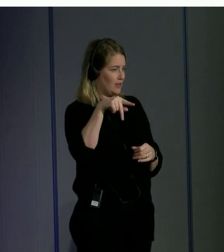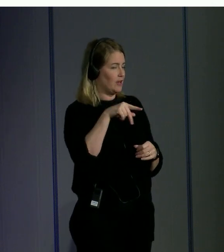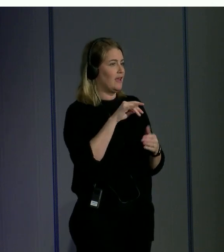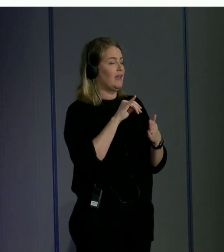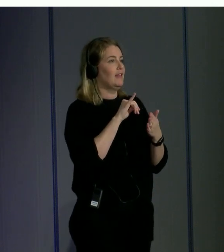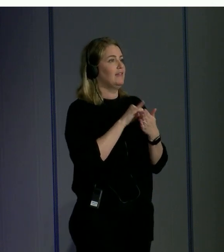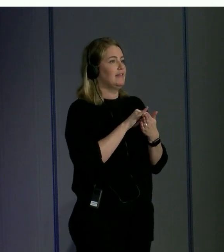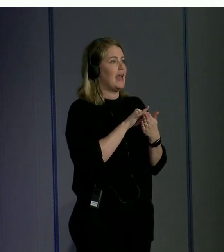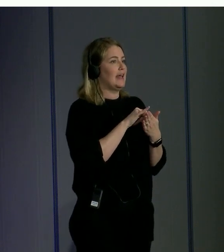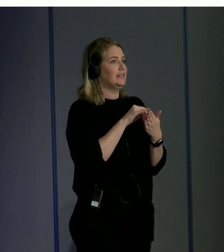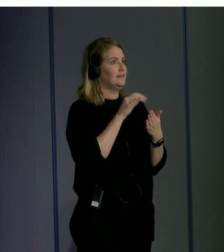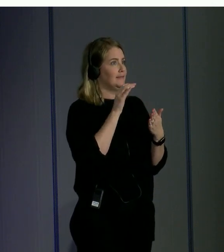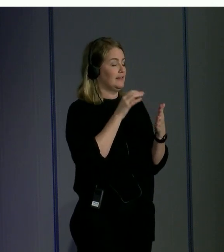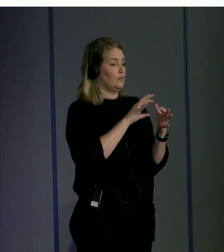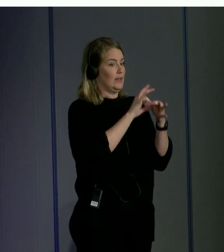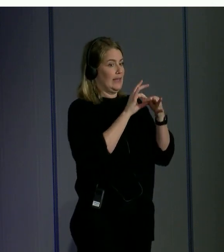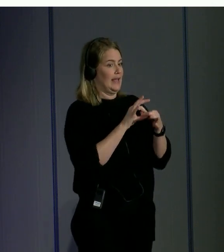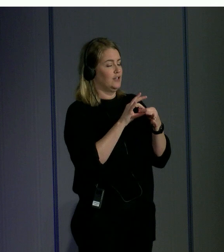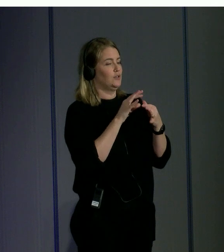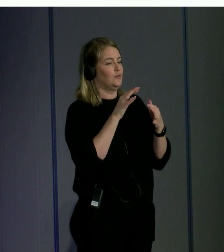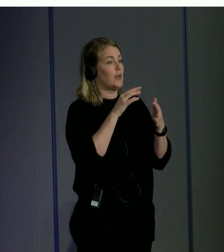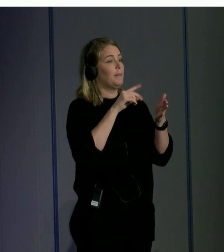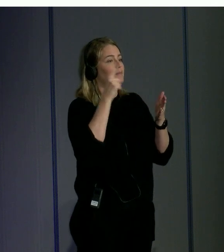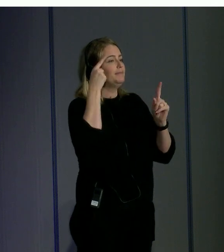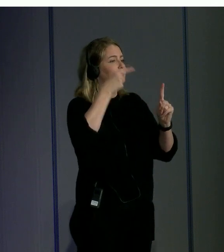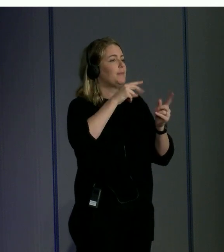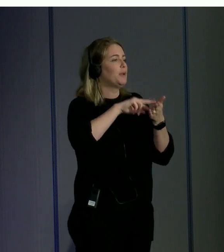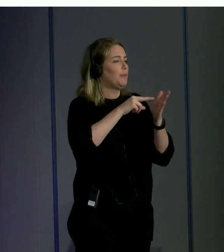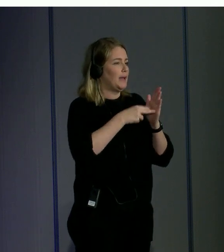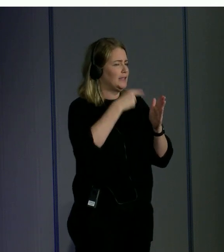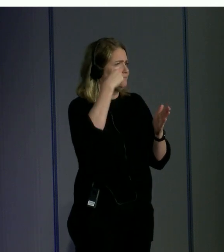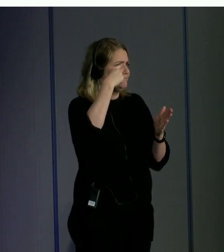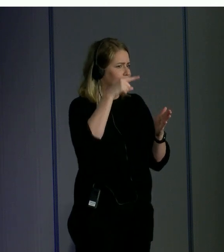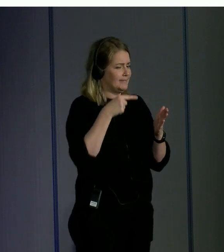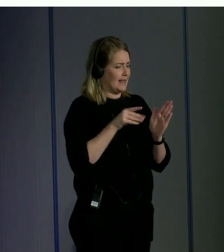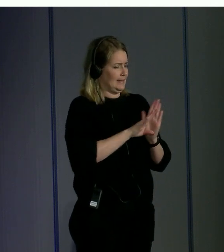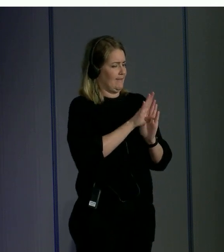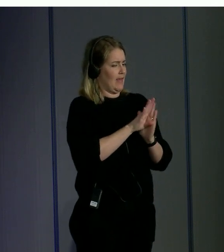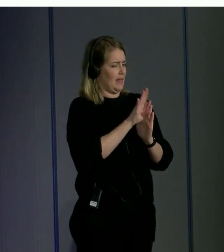Conceptual integrity is related to the purpose that your application is being developed for.